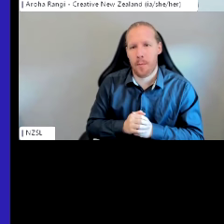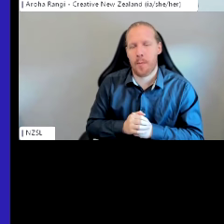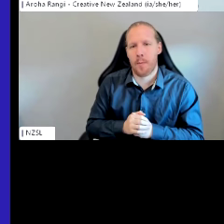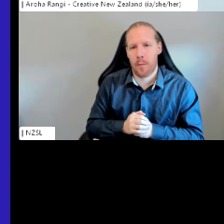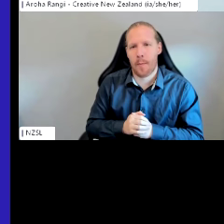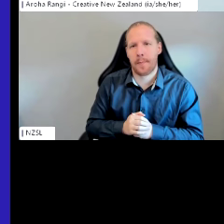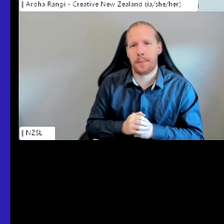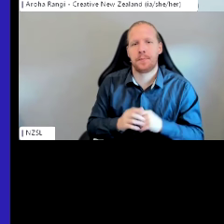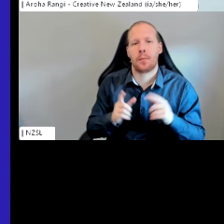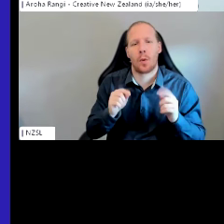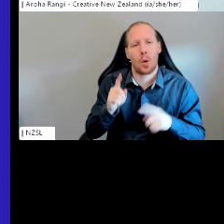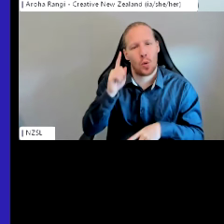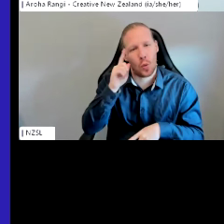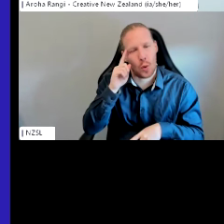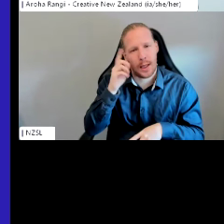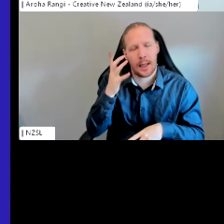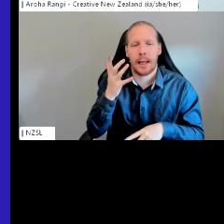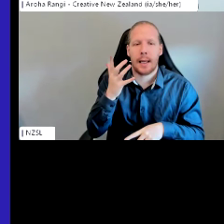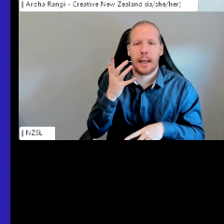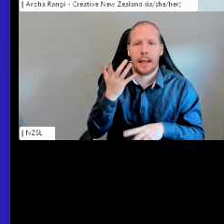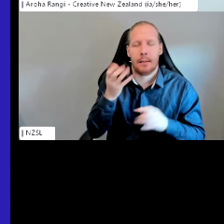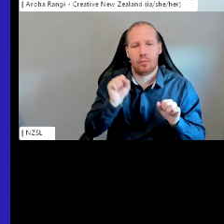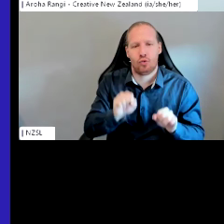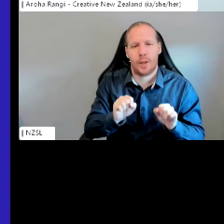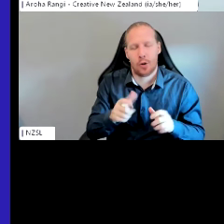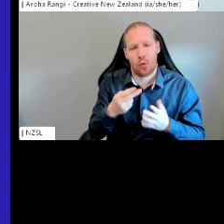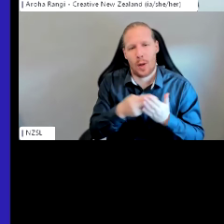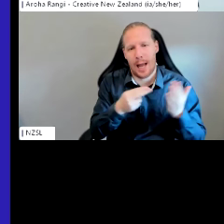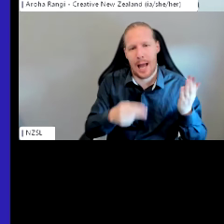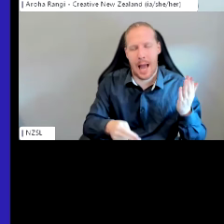share the same reference points anymore, so the work can feel hard to read? Have you seen